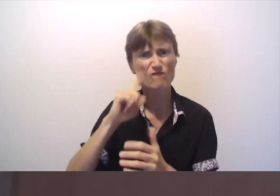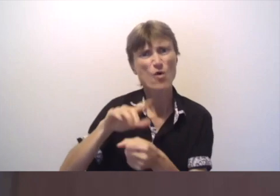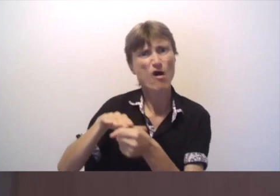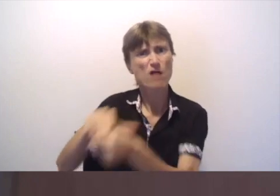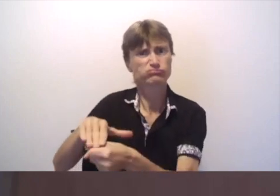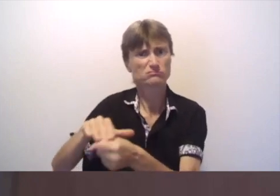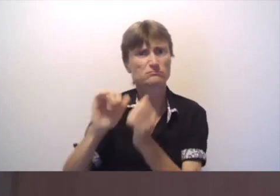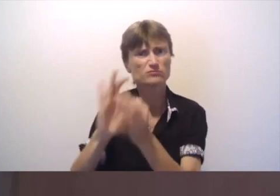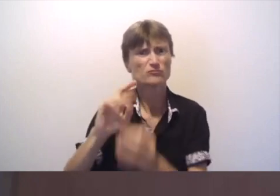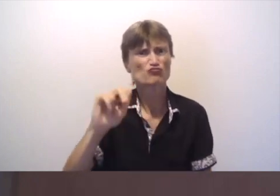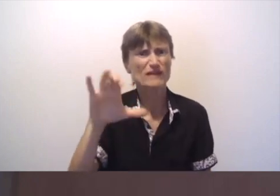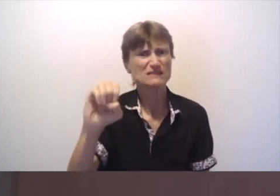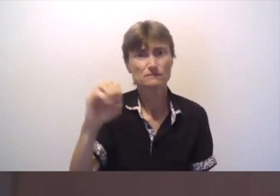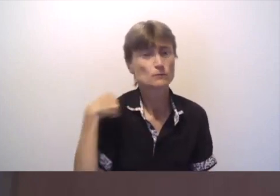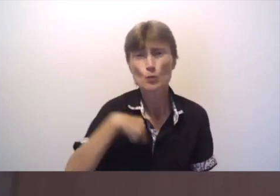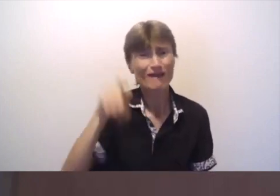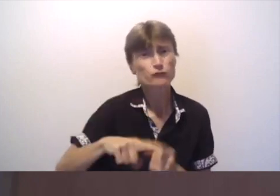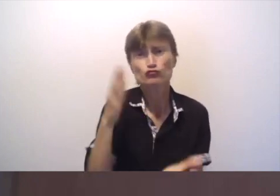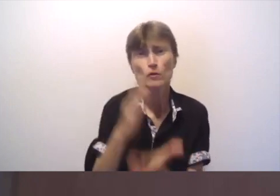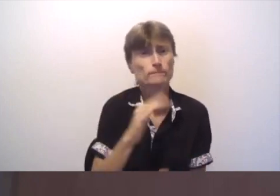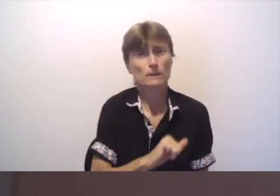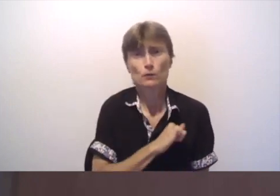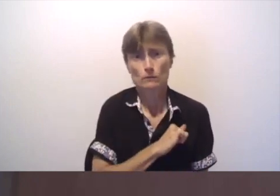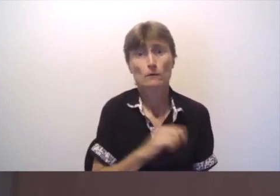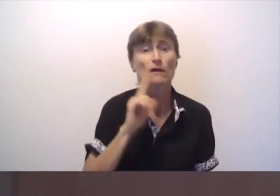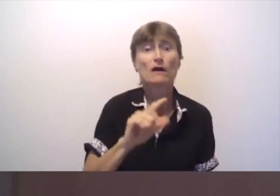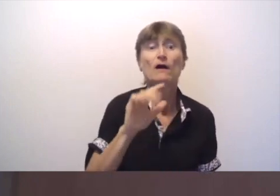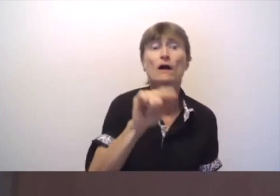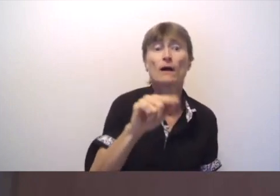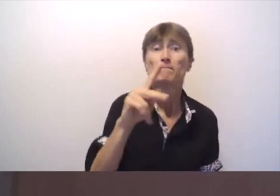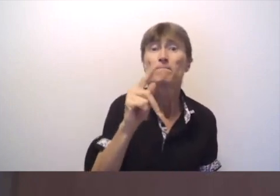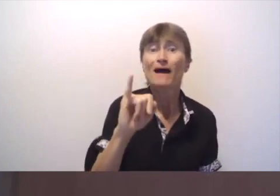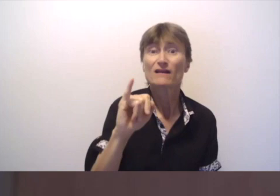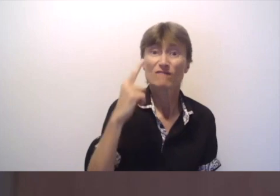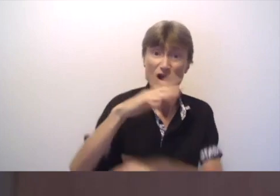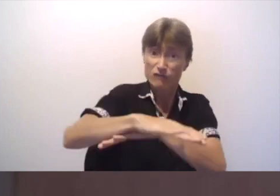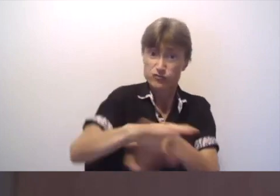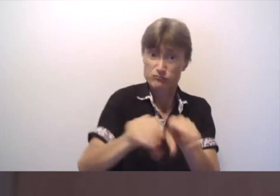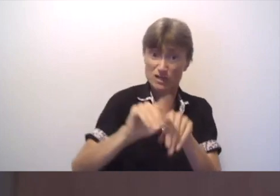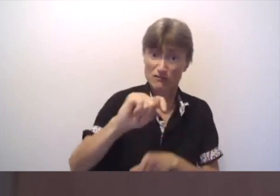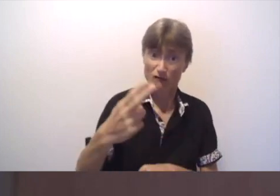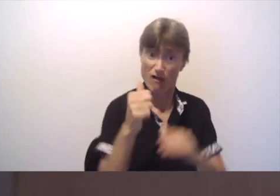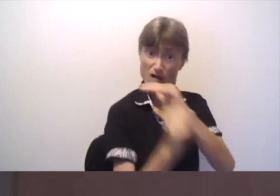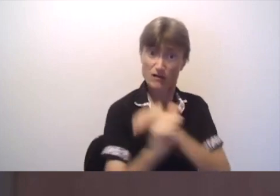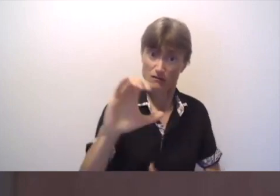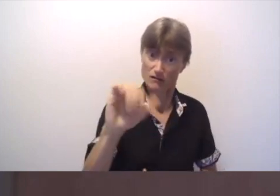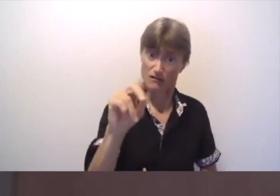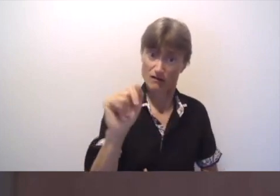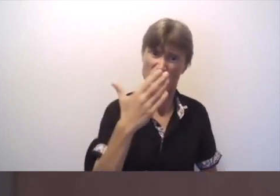and thank you paddy for talking about the vocabulary because i think that there there is so much confusion